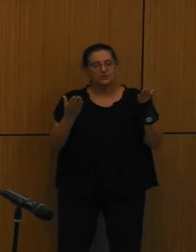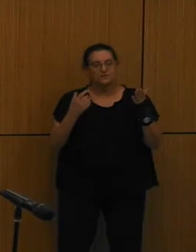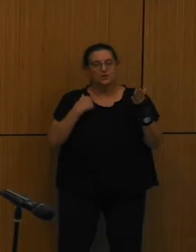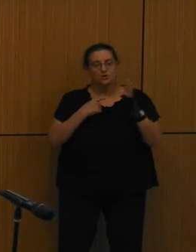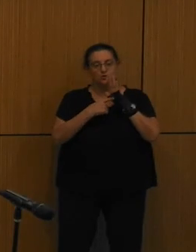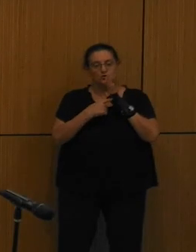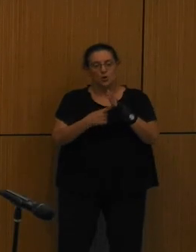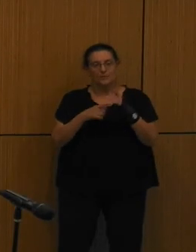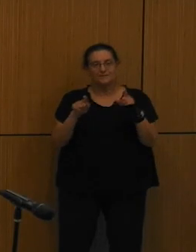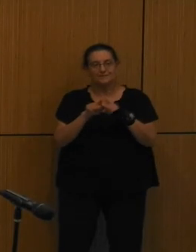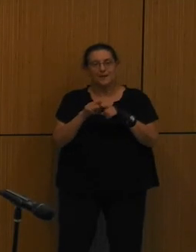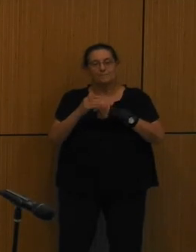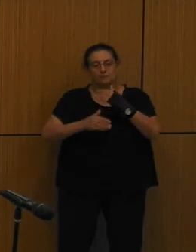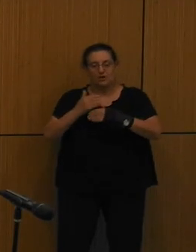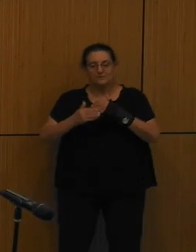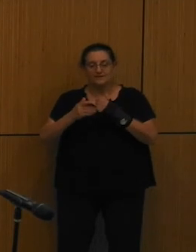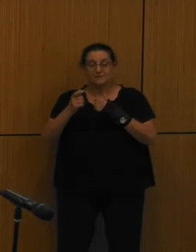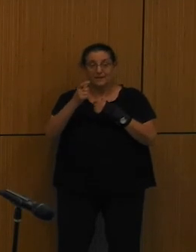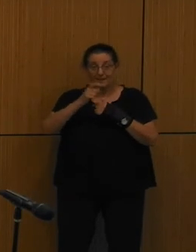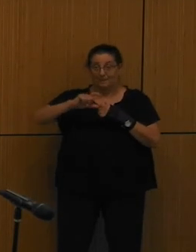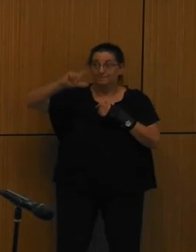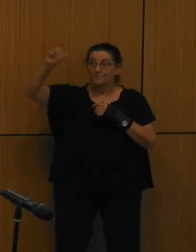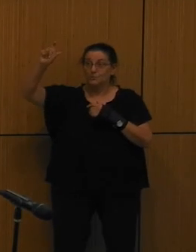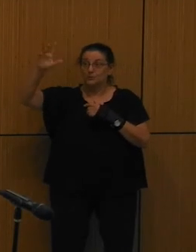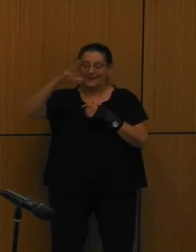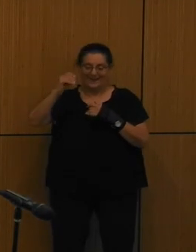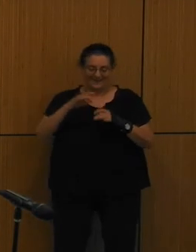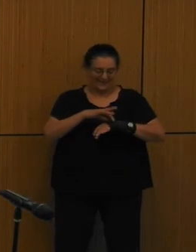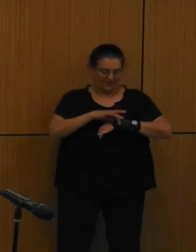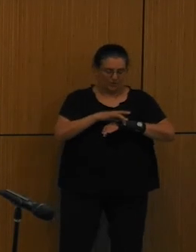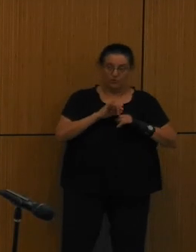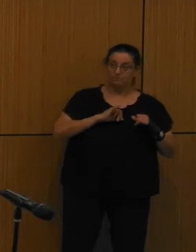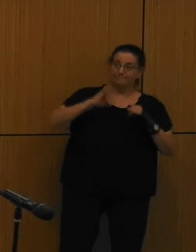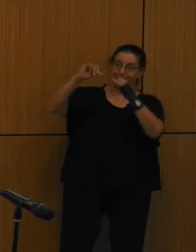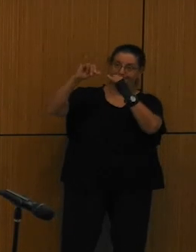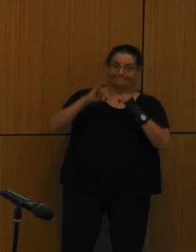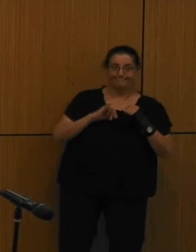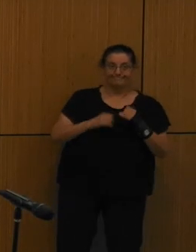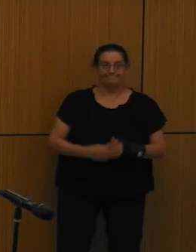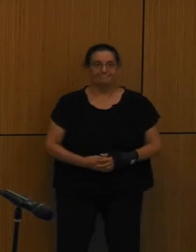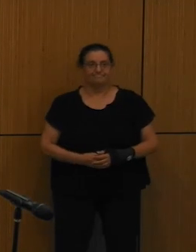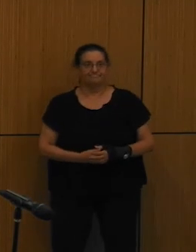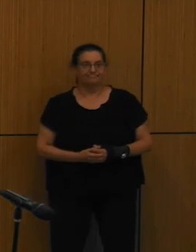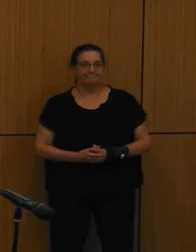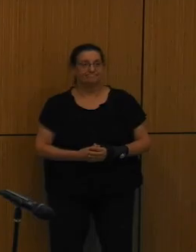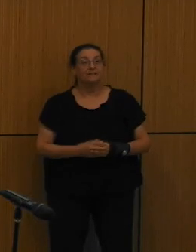happening on the Earth, happening on an asteroid and happening on the moon. And then to